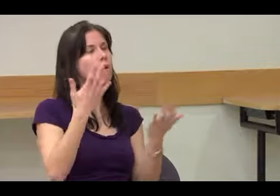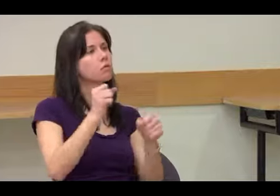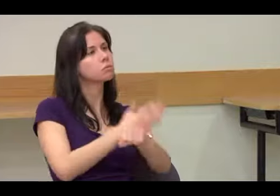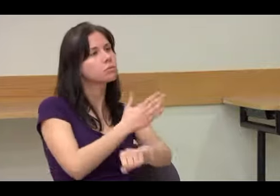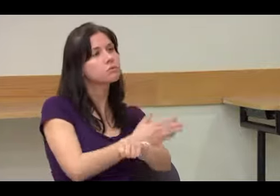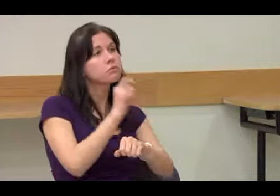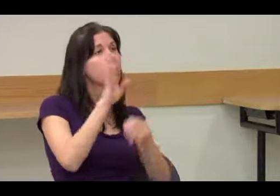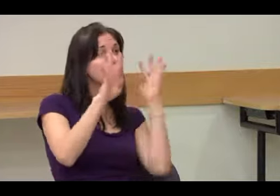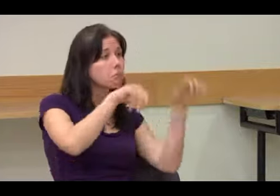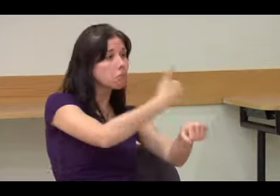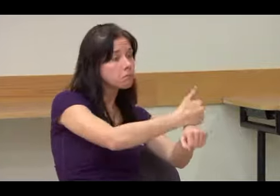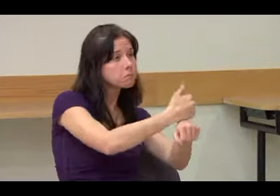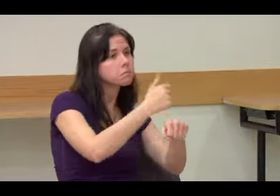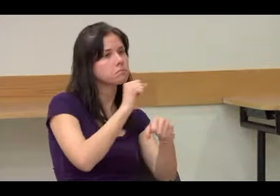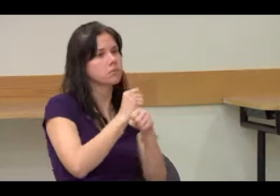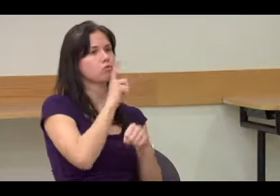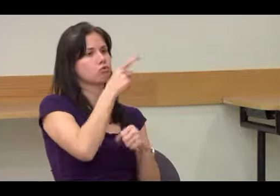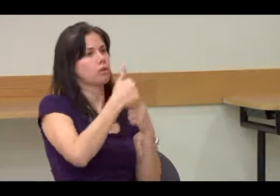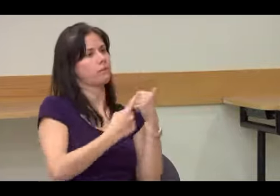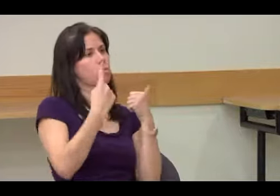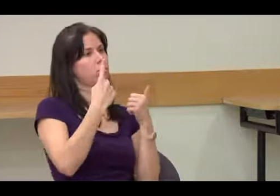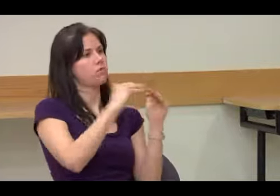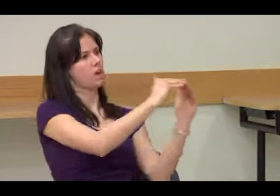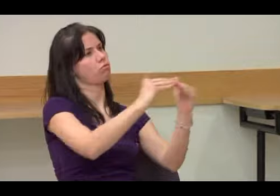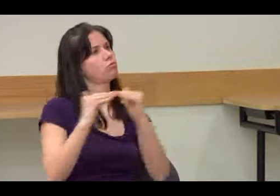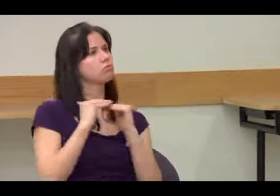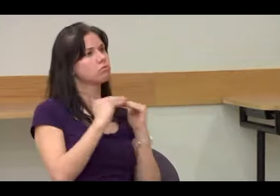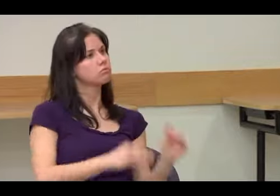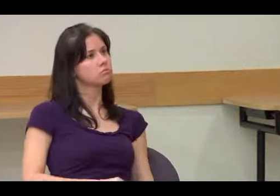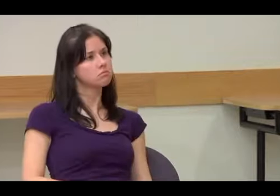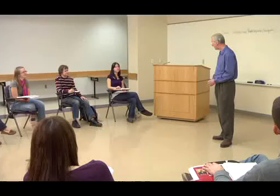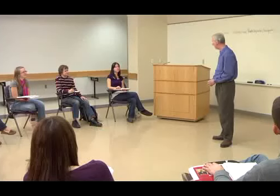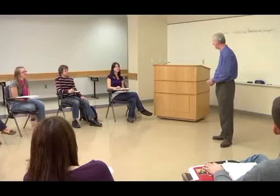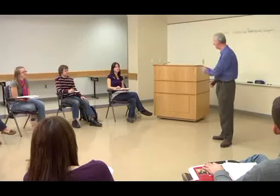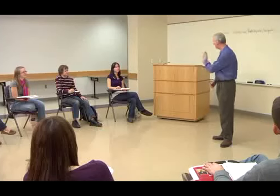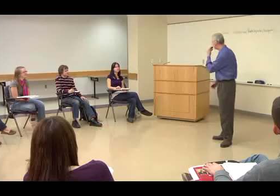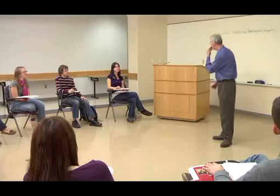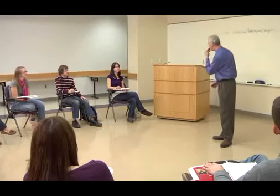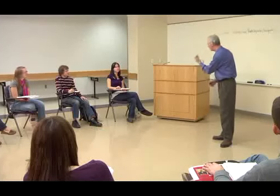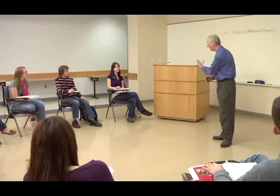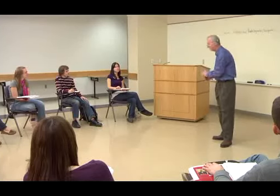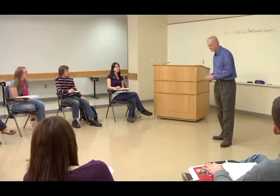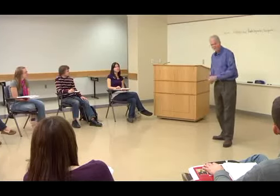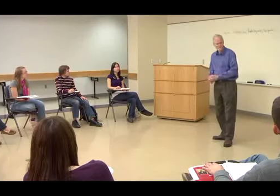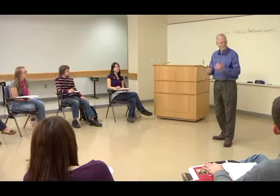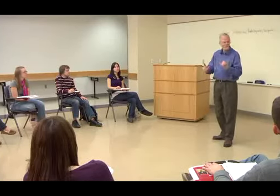to see what can be improved or created so everyone gets fair treatment. Good.